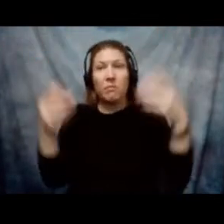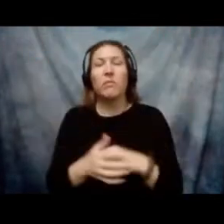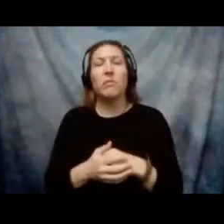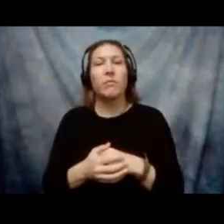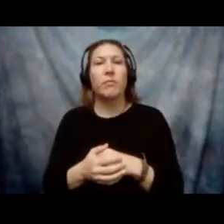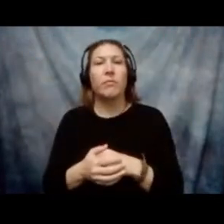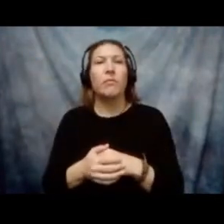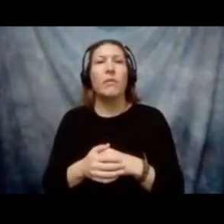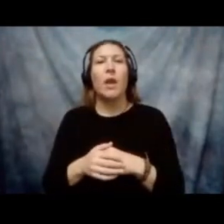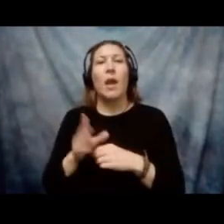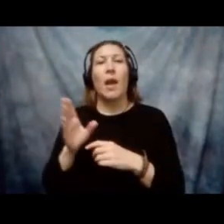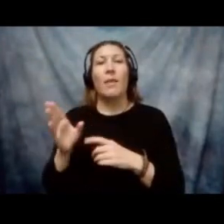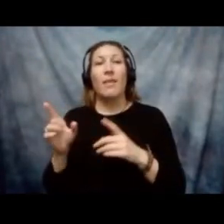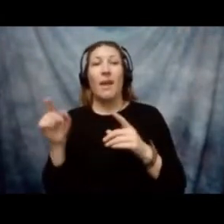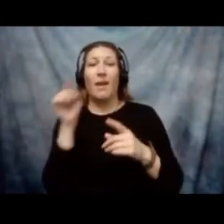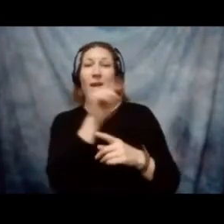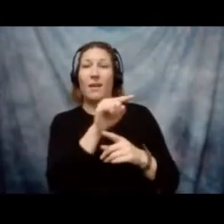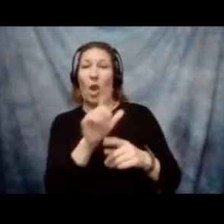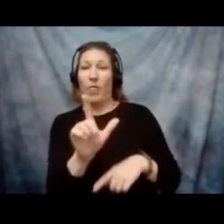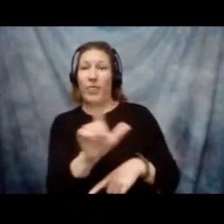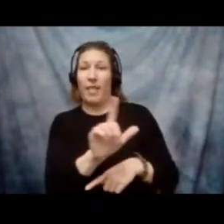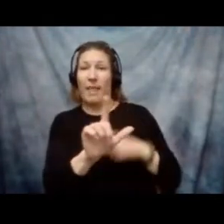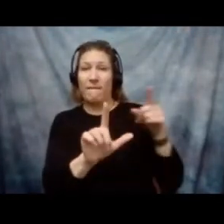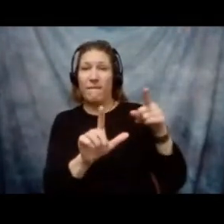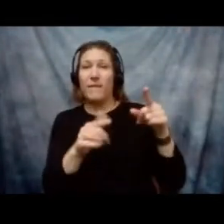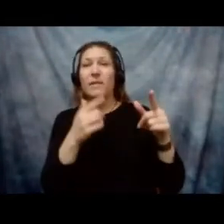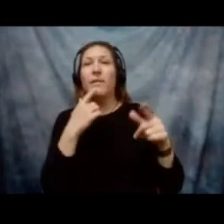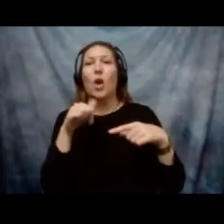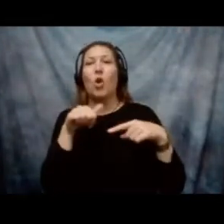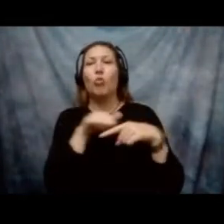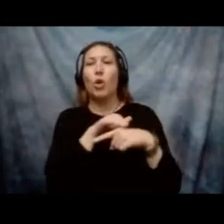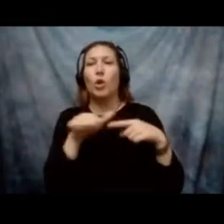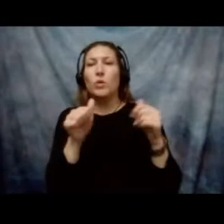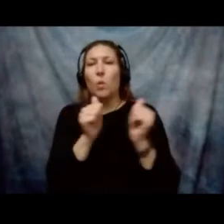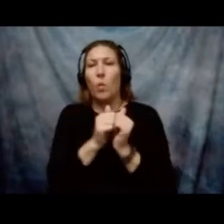rehearse with coach now i'm not sure if they're going to change this terminology because i know